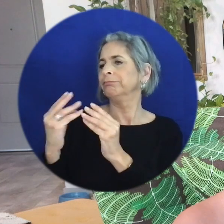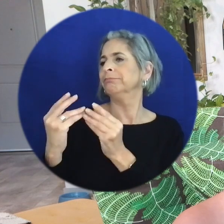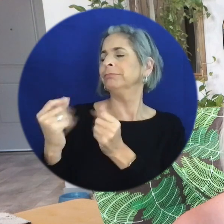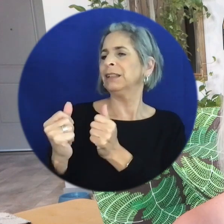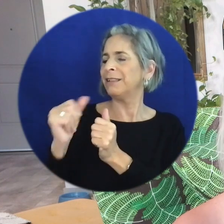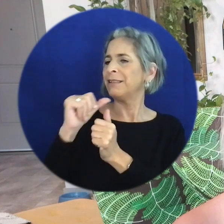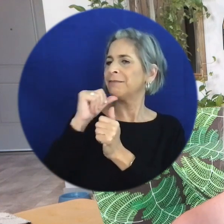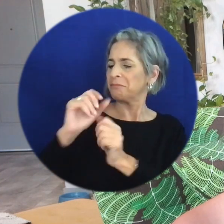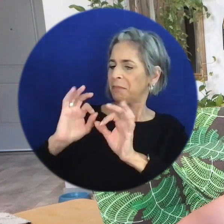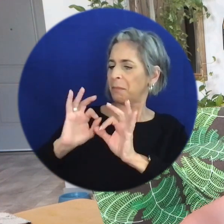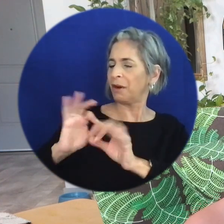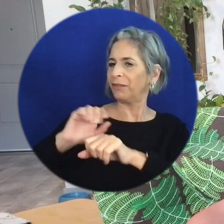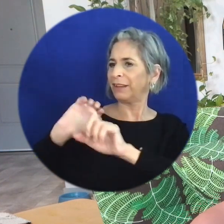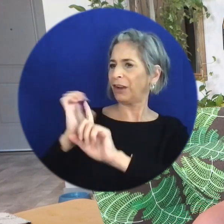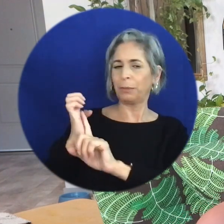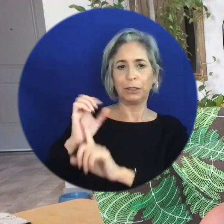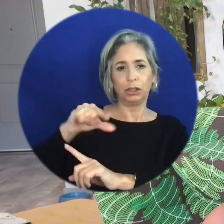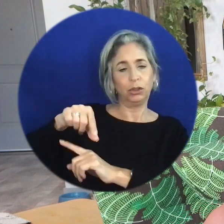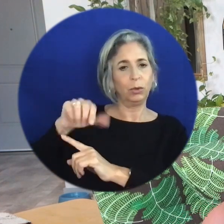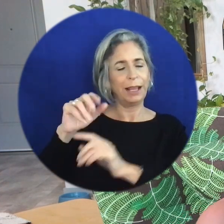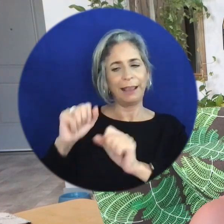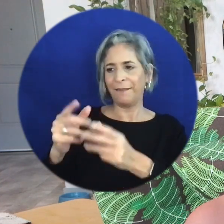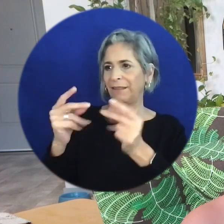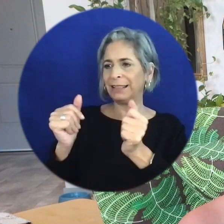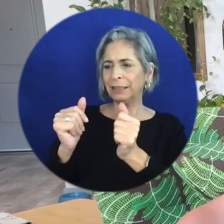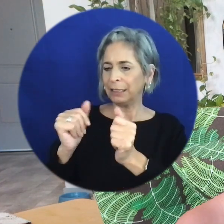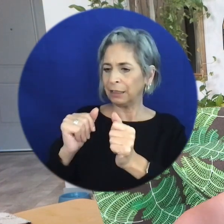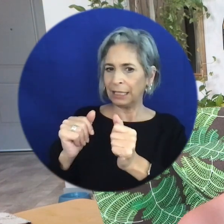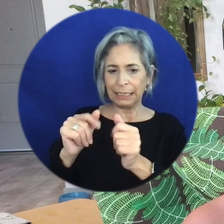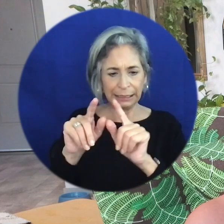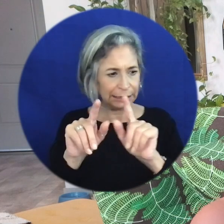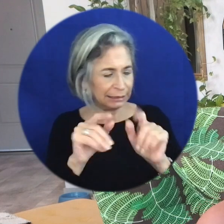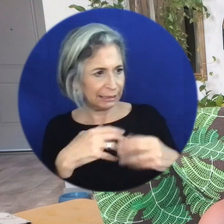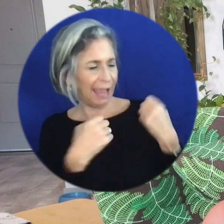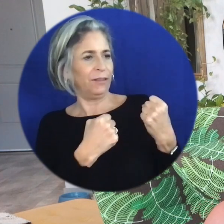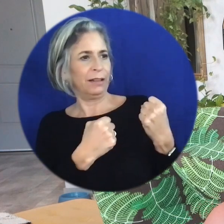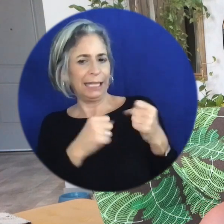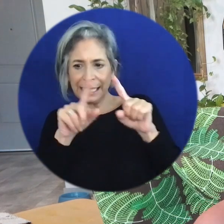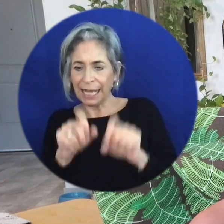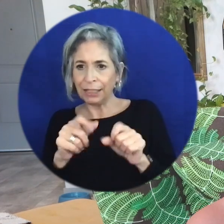with pristine uncorrupted build environments. Our QAs could now quickly and confidently test new features